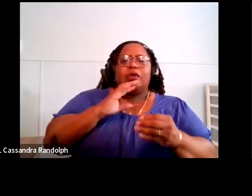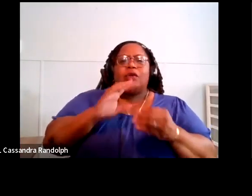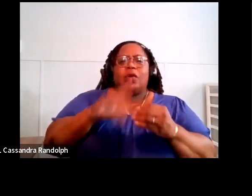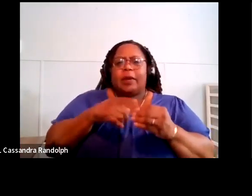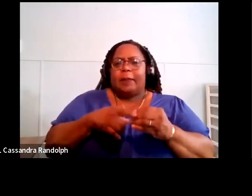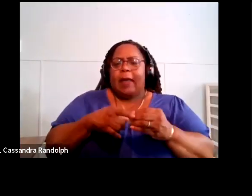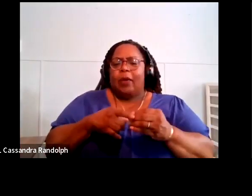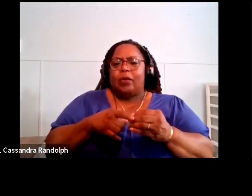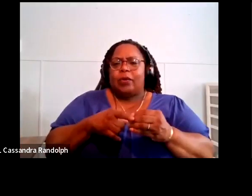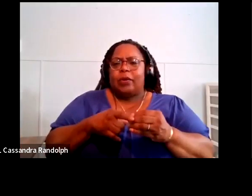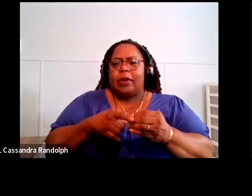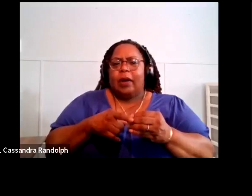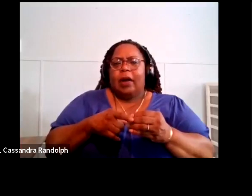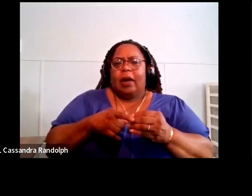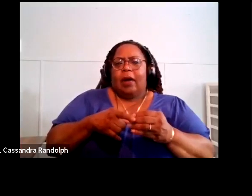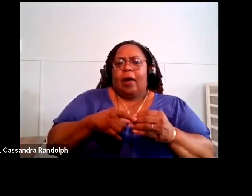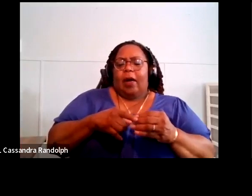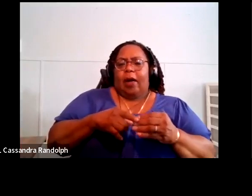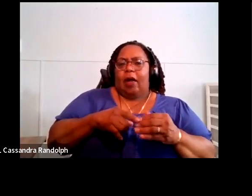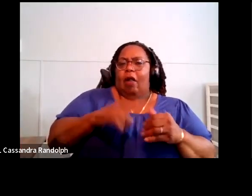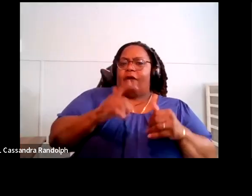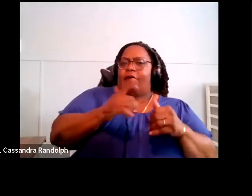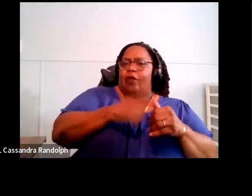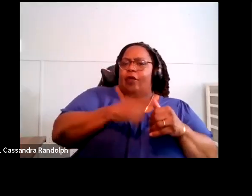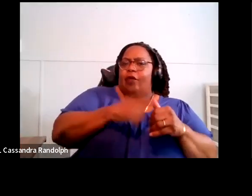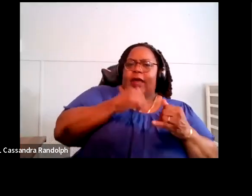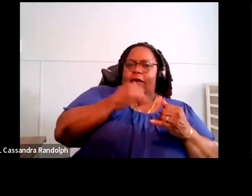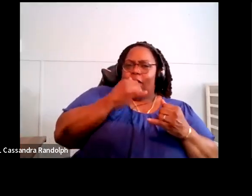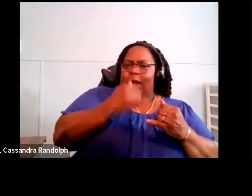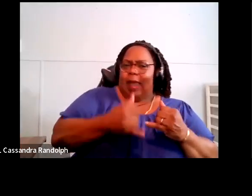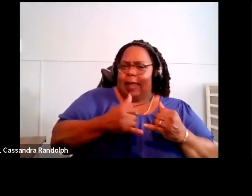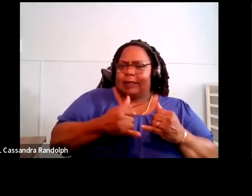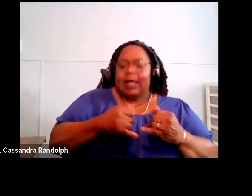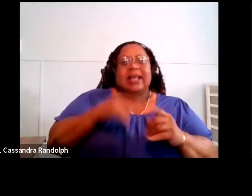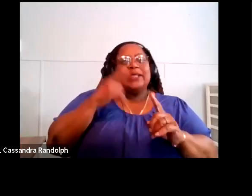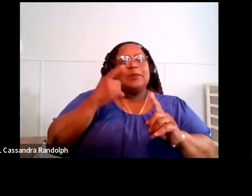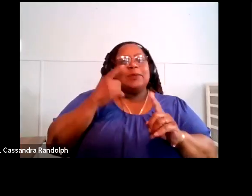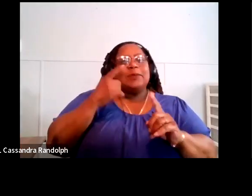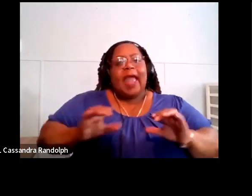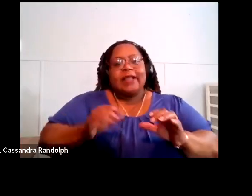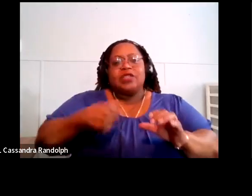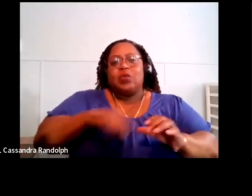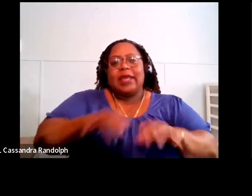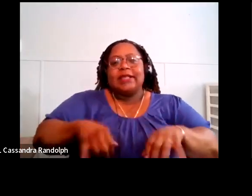have in the meantime, I'll take the opportunity to ask a quick question. I found it really impactful what you are